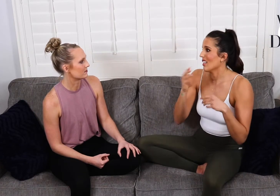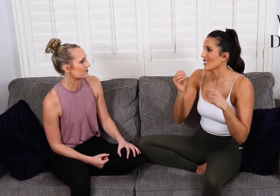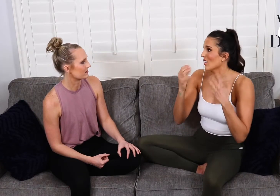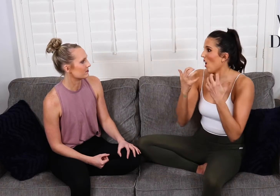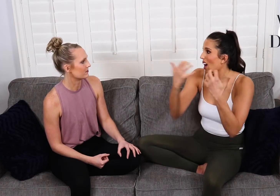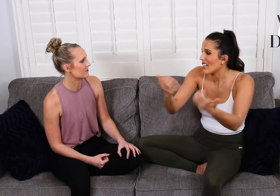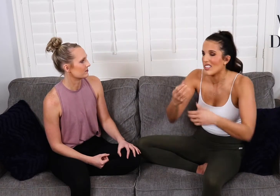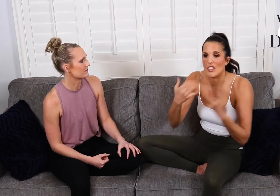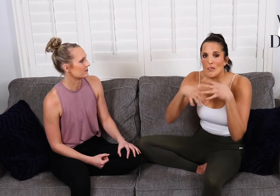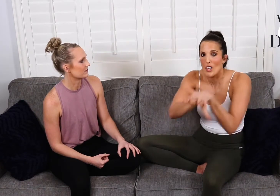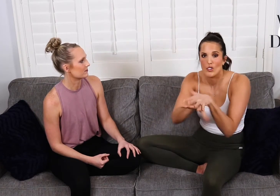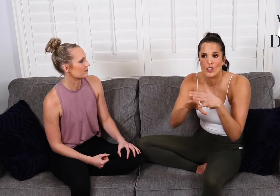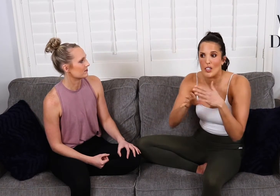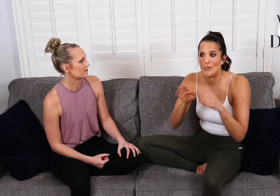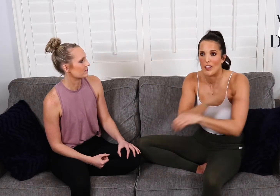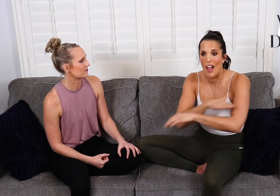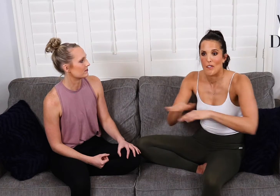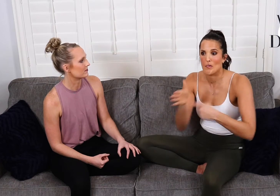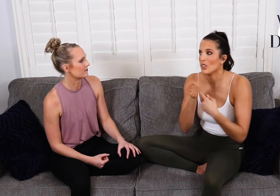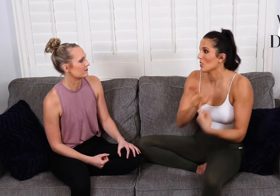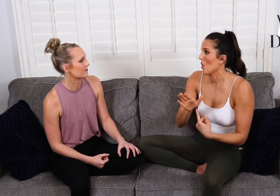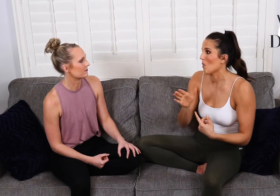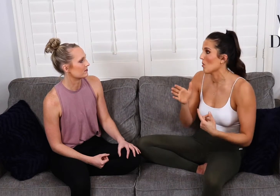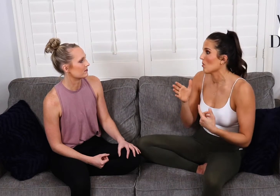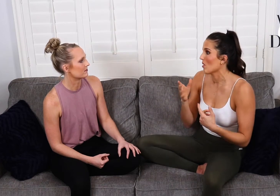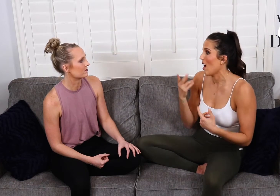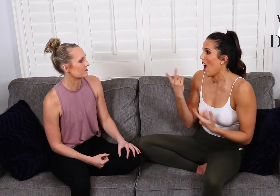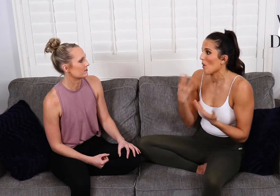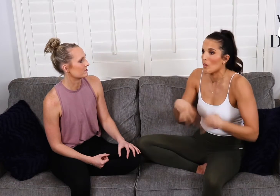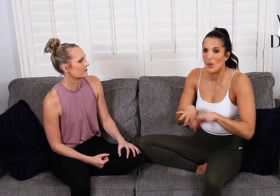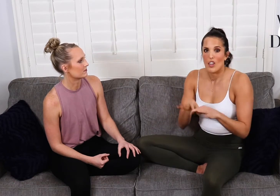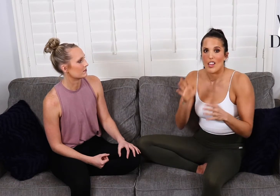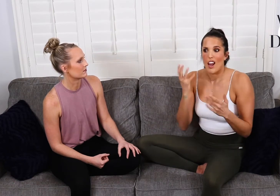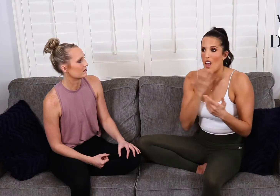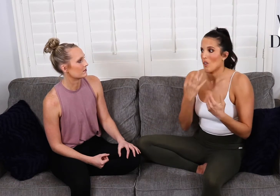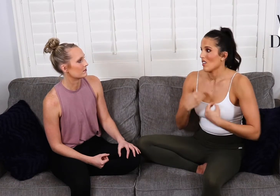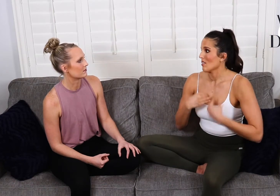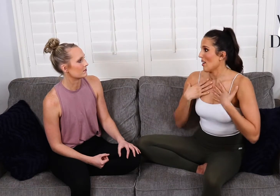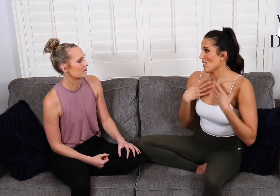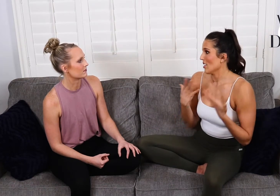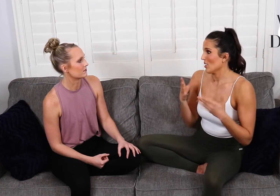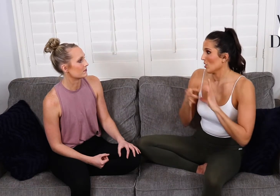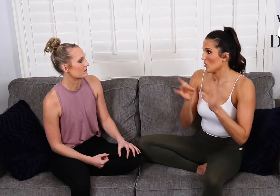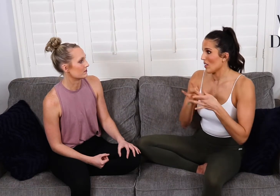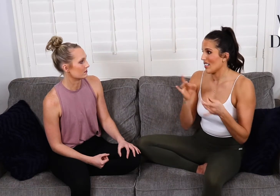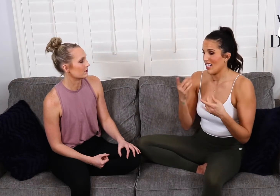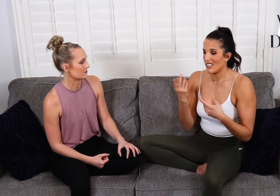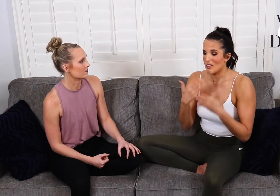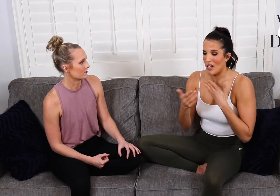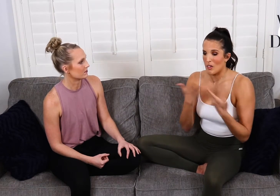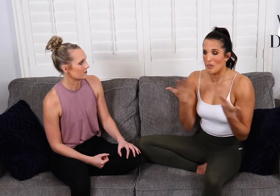you guys, the audience, the mainstream platform to show our worth and our inspirational stories.